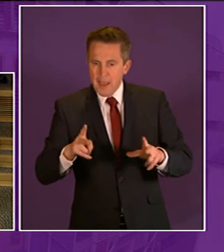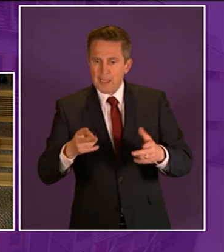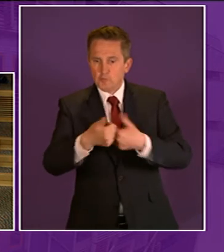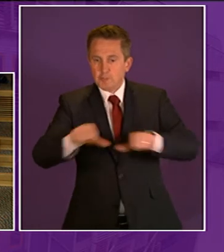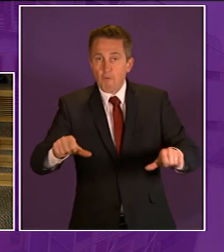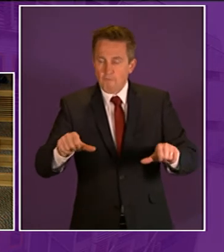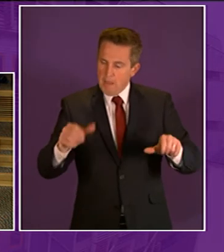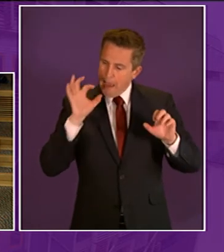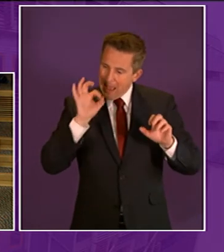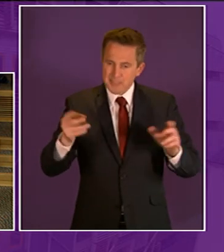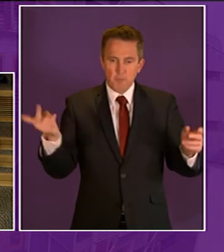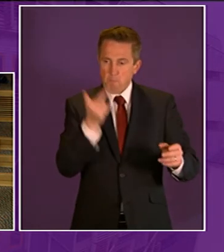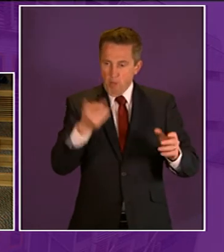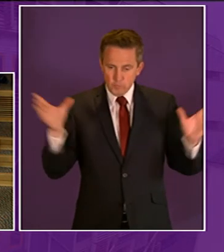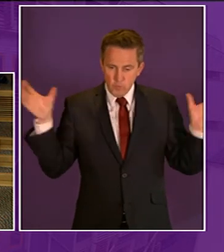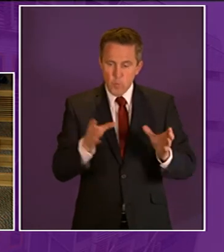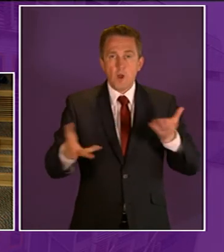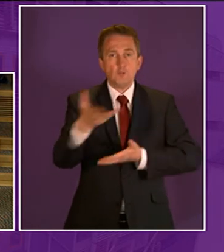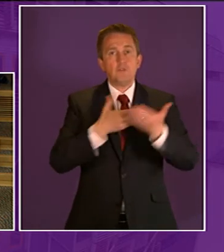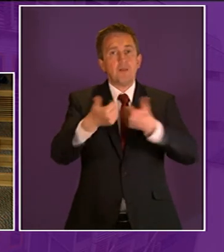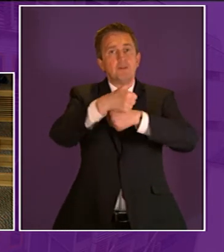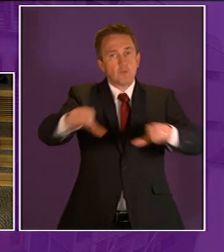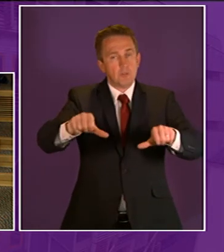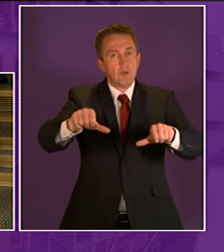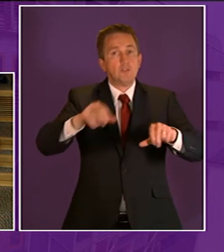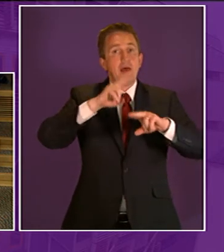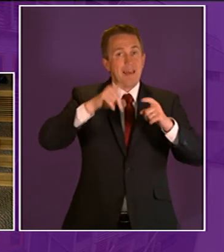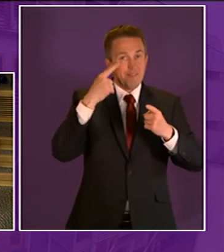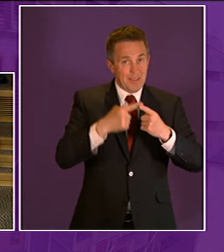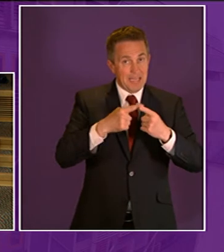constructively for a solution, so that the sector can focus on delivering the high-quality